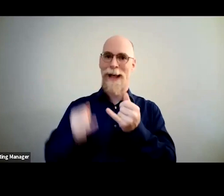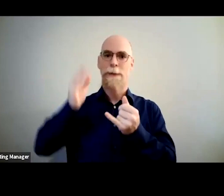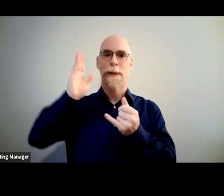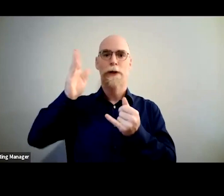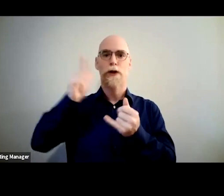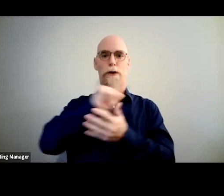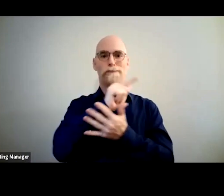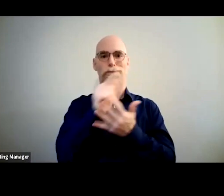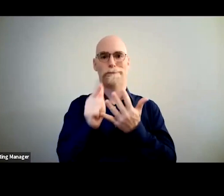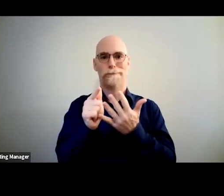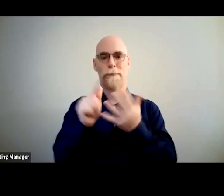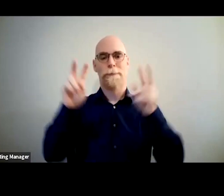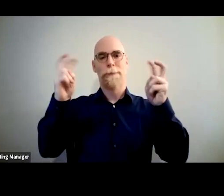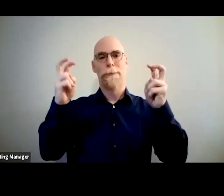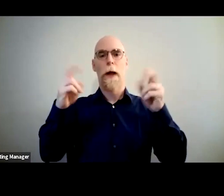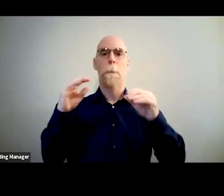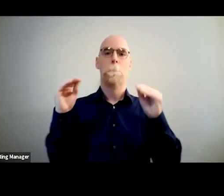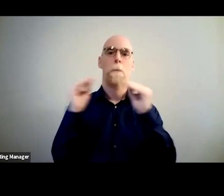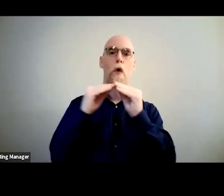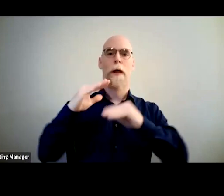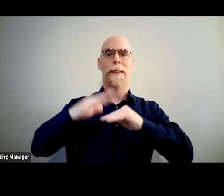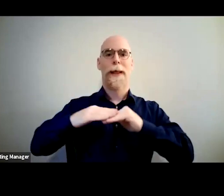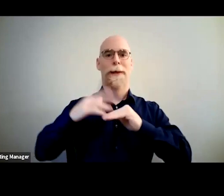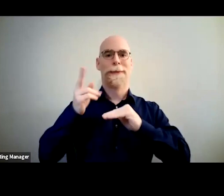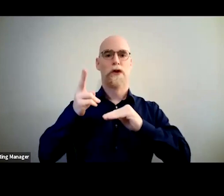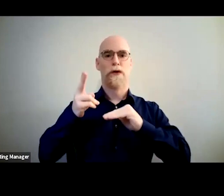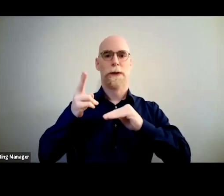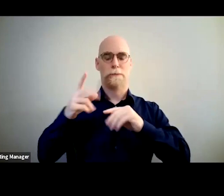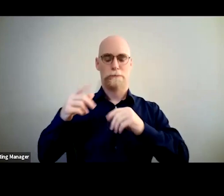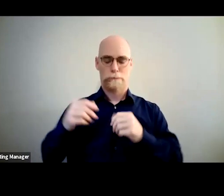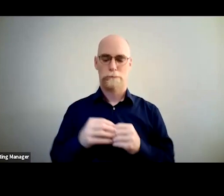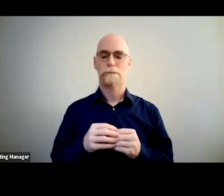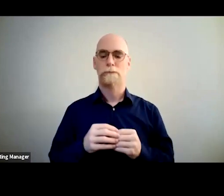It's More Than History. One of the things that we have been doing with this is bringing